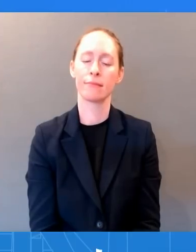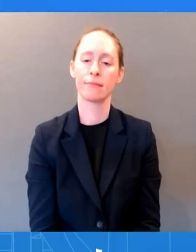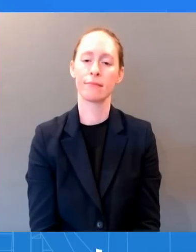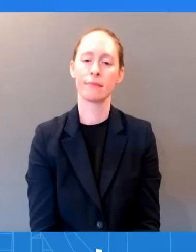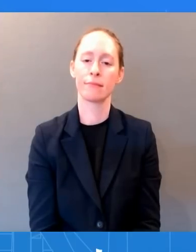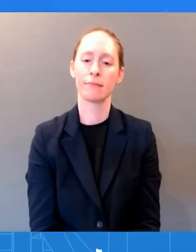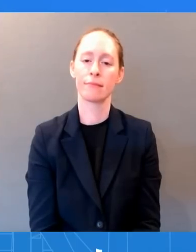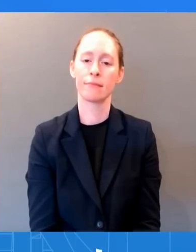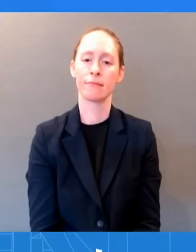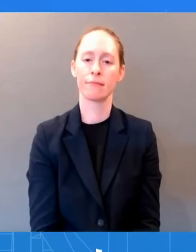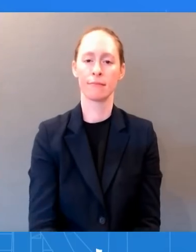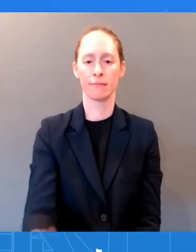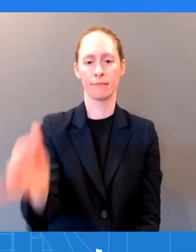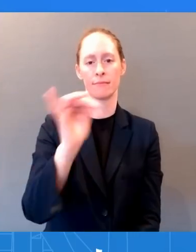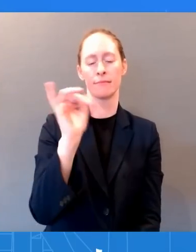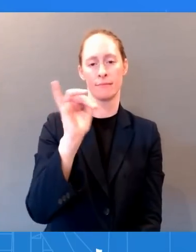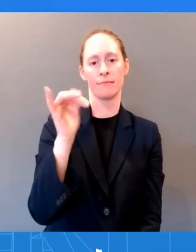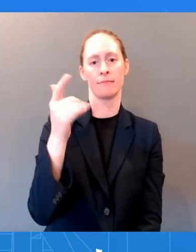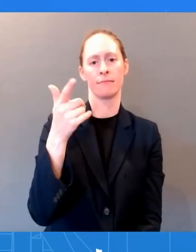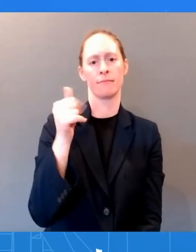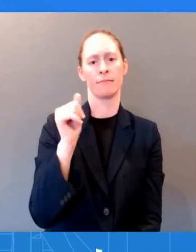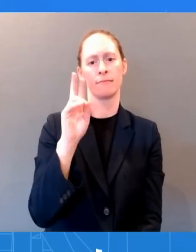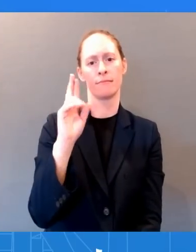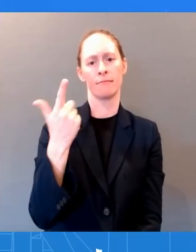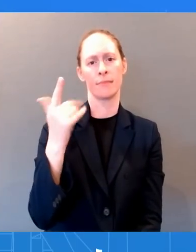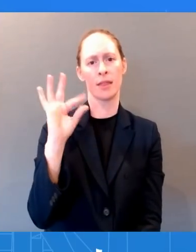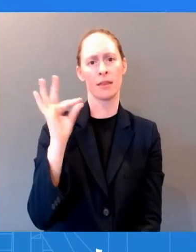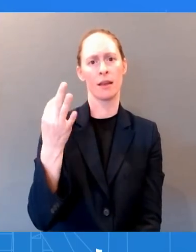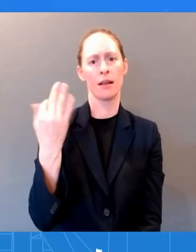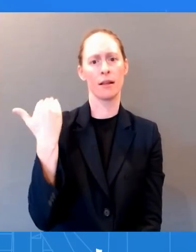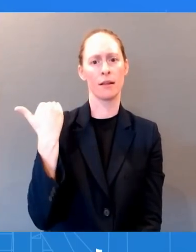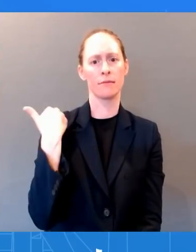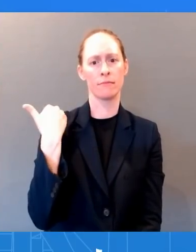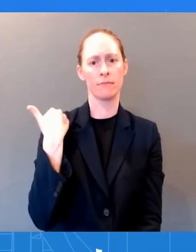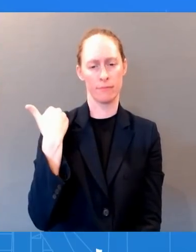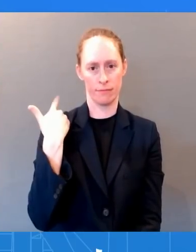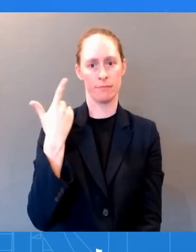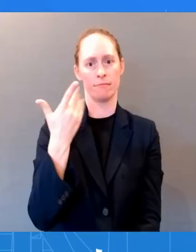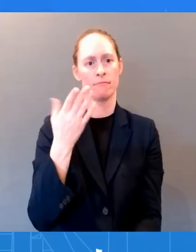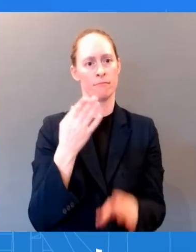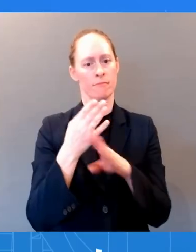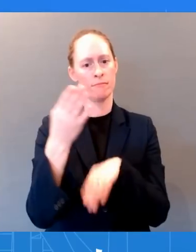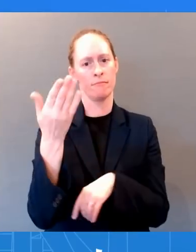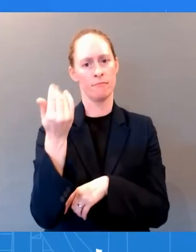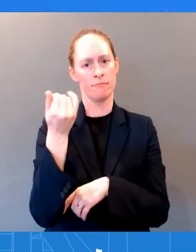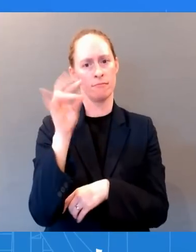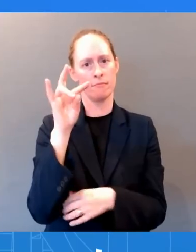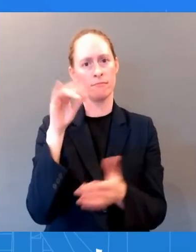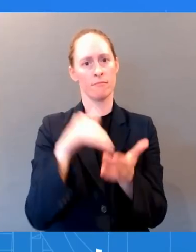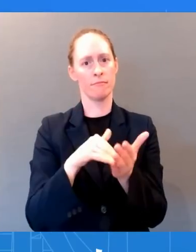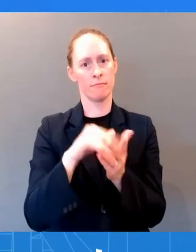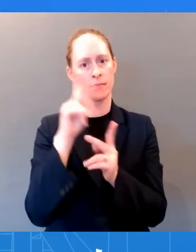over 17,000 individuals have submitted all documents required to apply for Chief of Mission review,